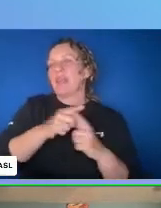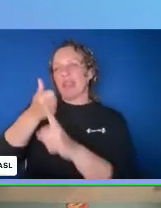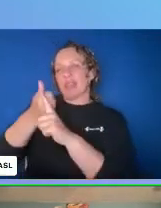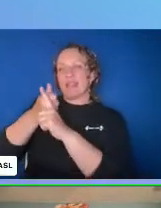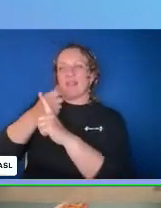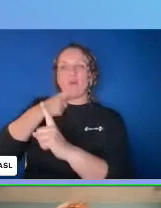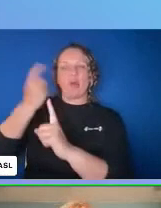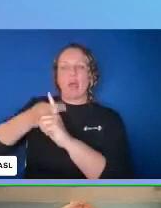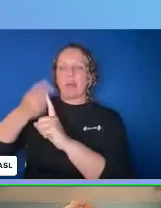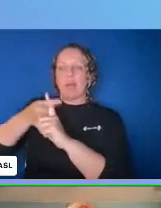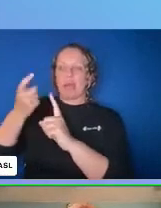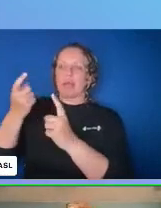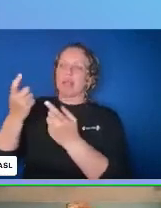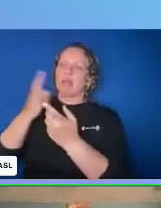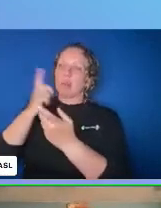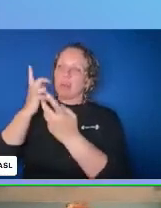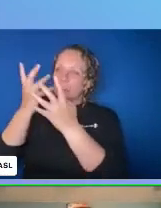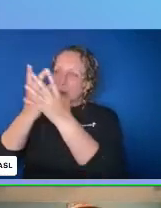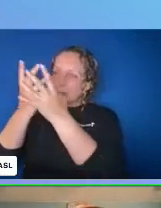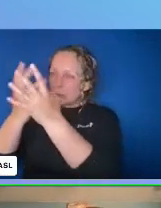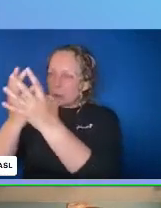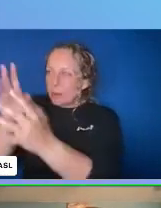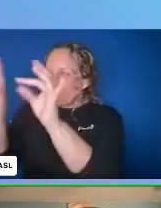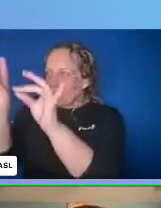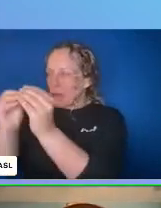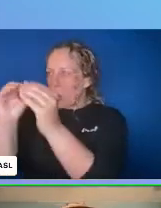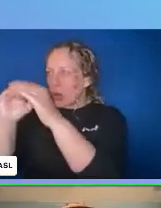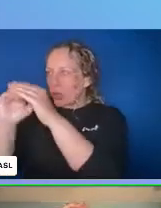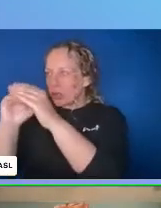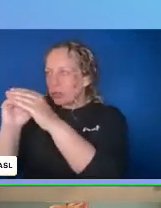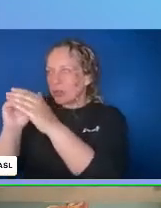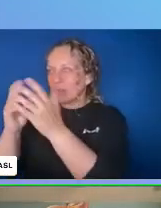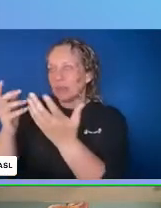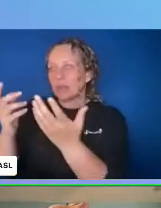some of the more sophisticated accessibility issues that would otherwise take an expert to find.